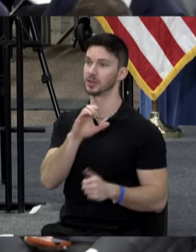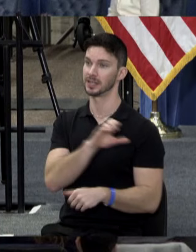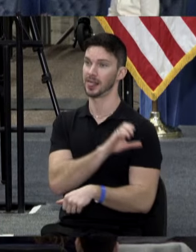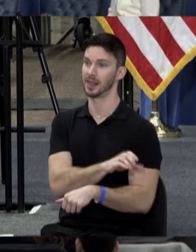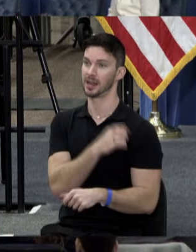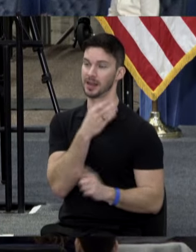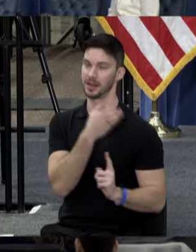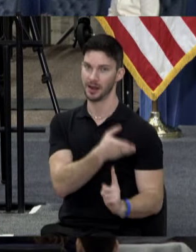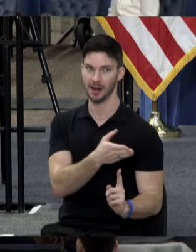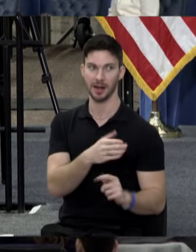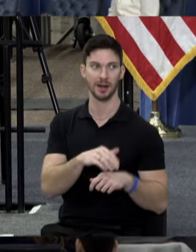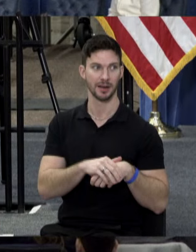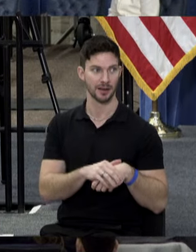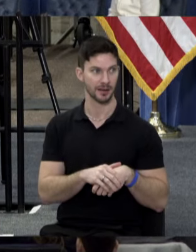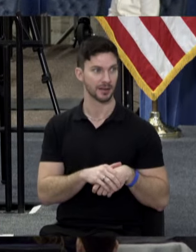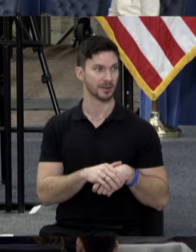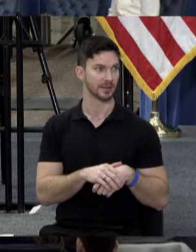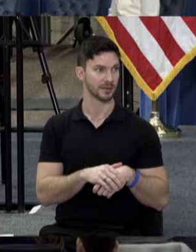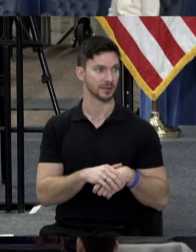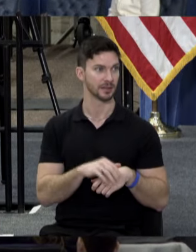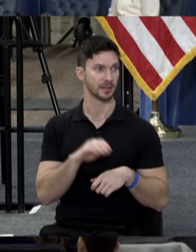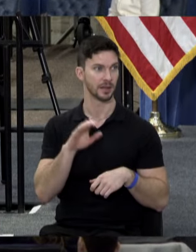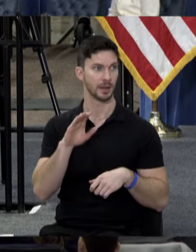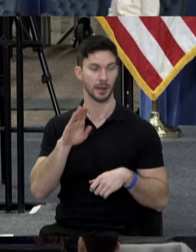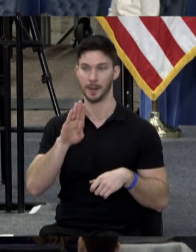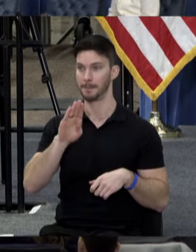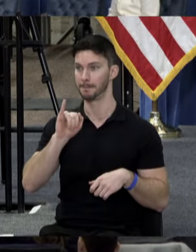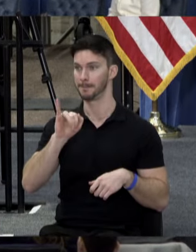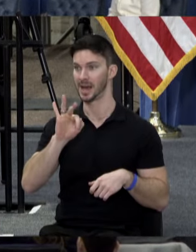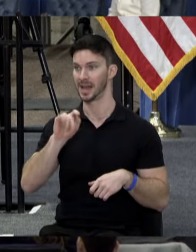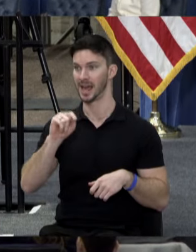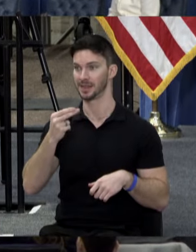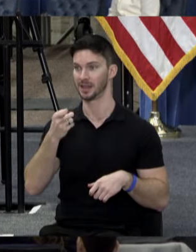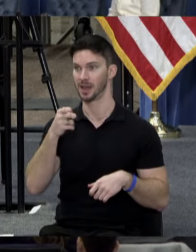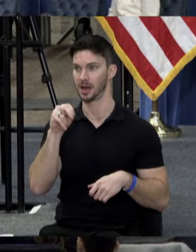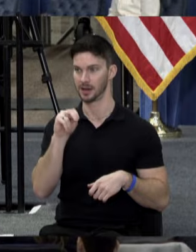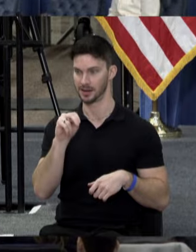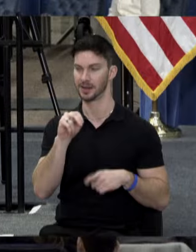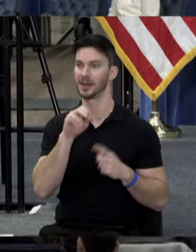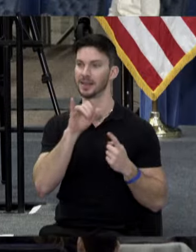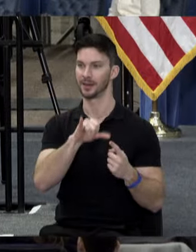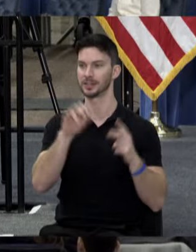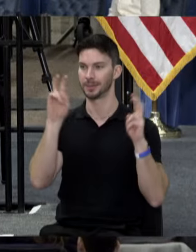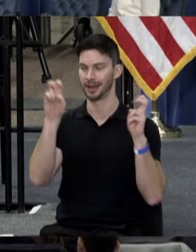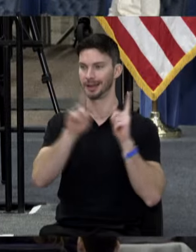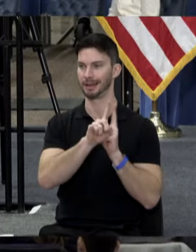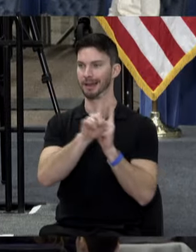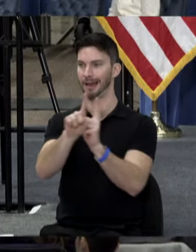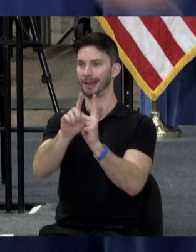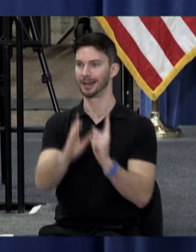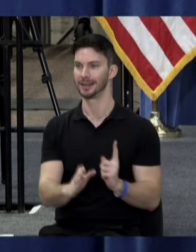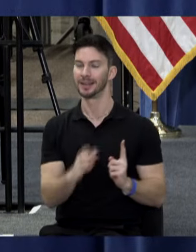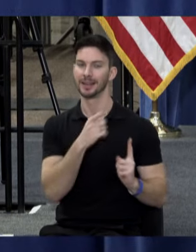was doing Nordic biathlon. That's where they -- my Sherpa as I call him, he got me up with a -- it's